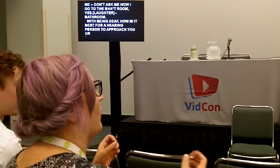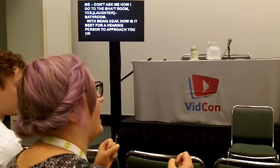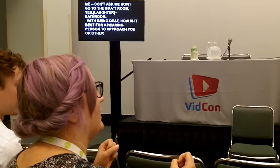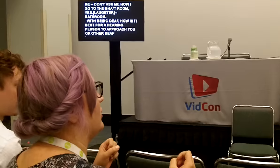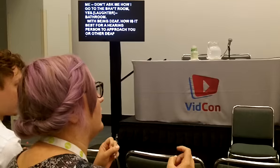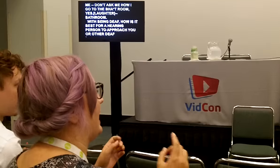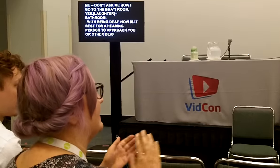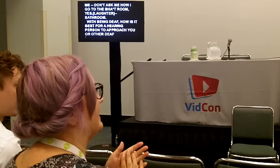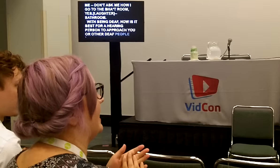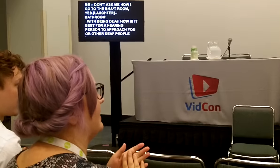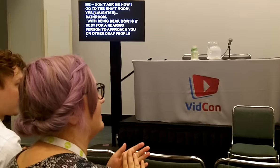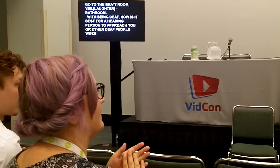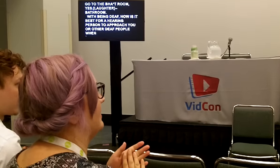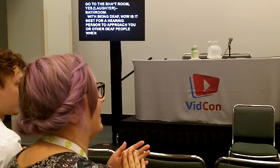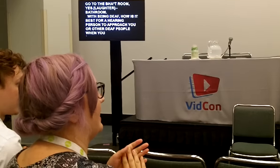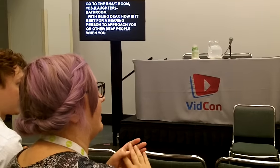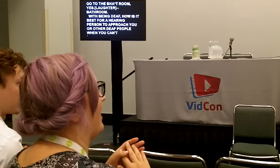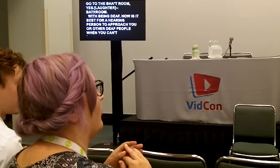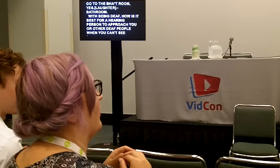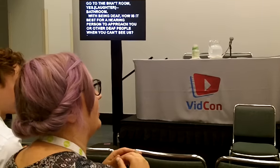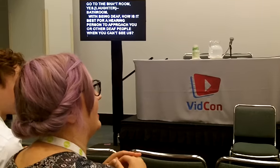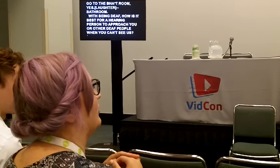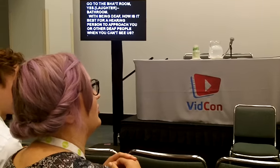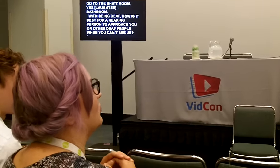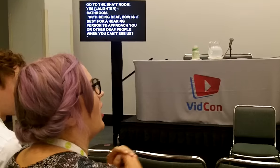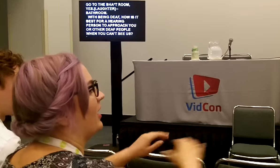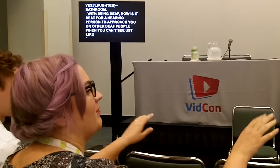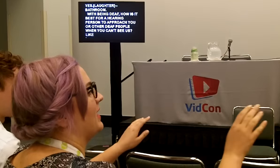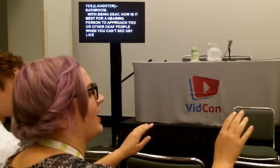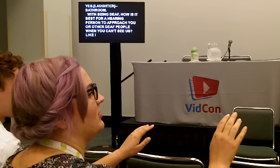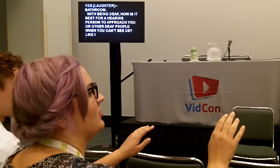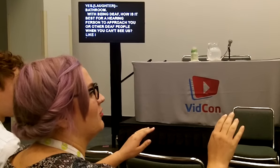when you can't see us? I don't wanna like just walk up behind you